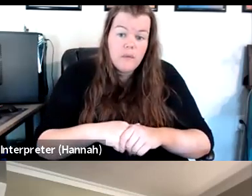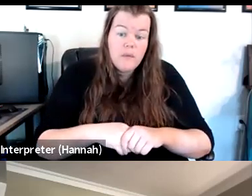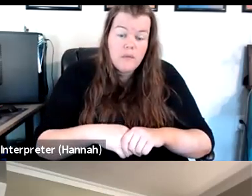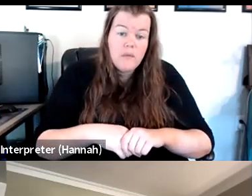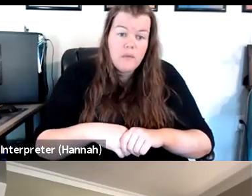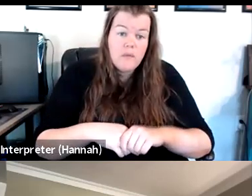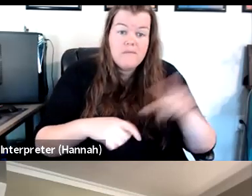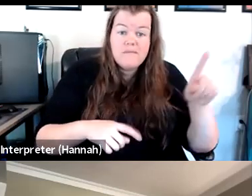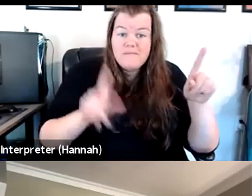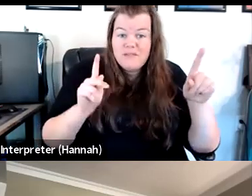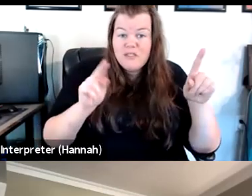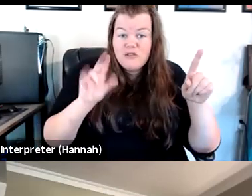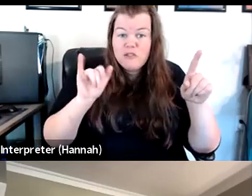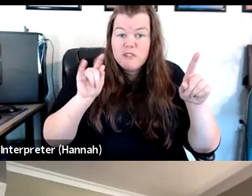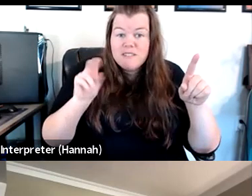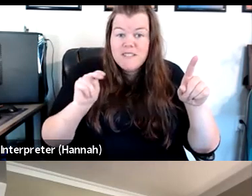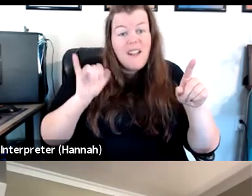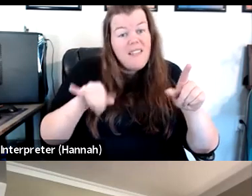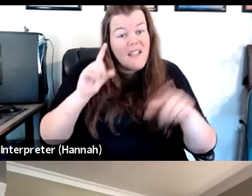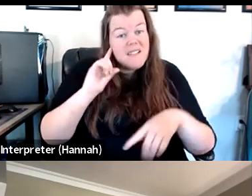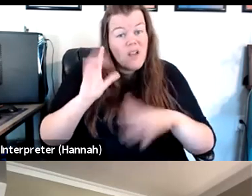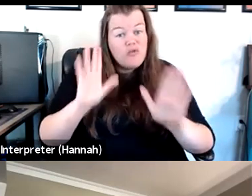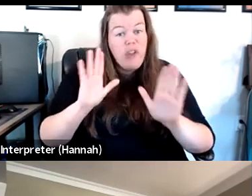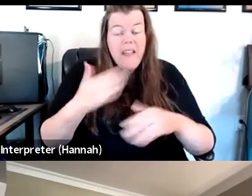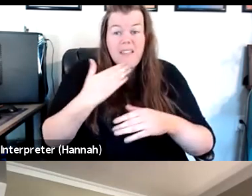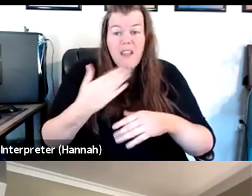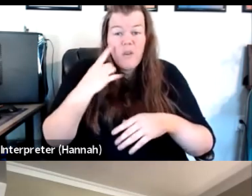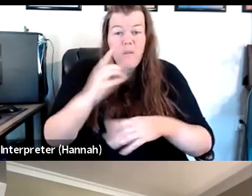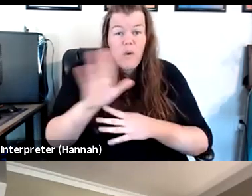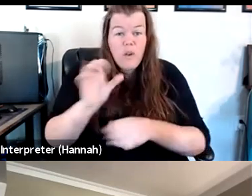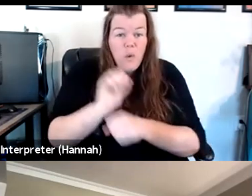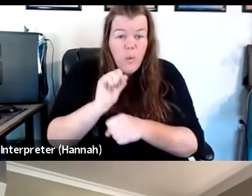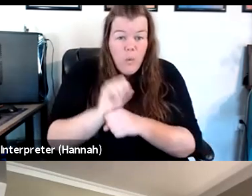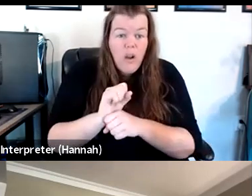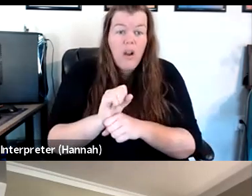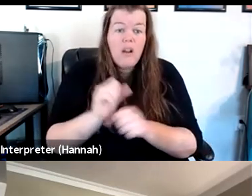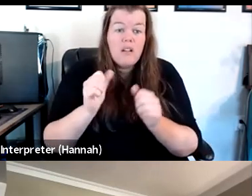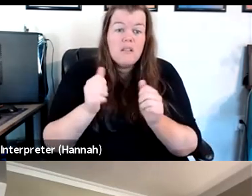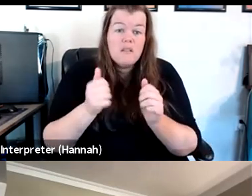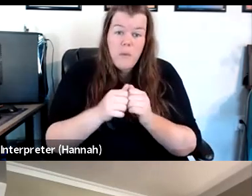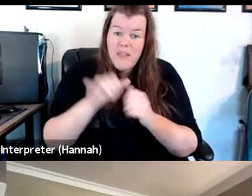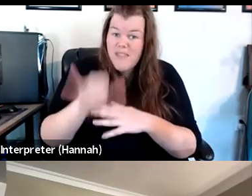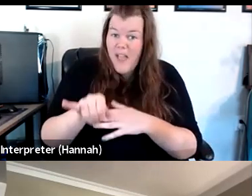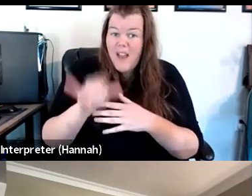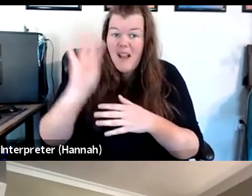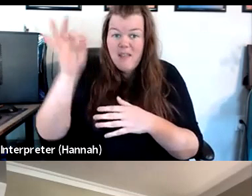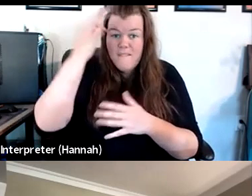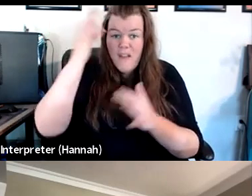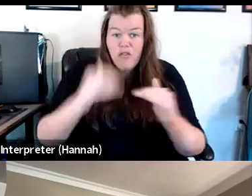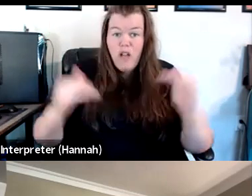That sounds great. Thank you so much for all the work that you're doing with SABE and at the federal level to advance uh these movements.